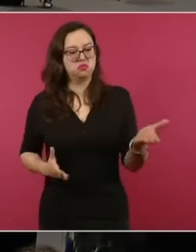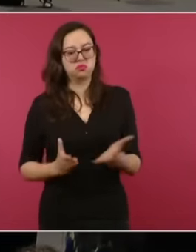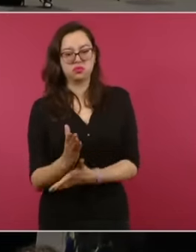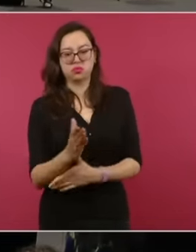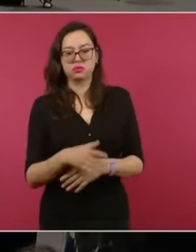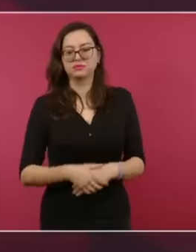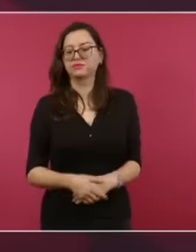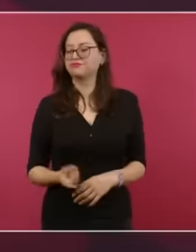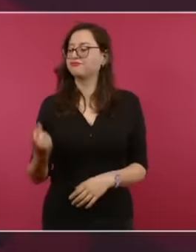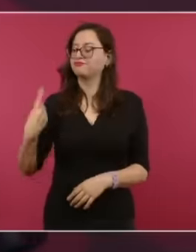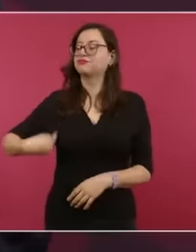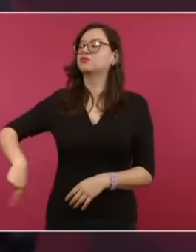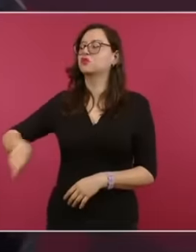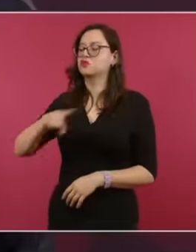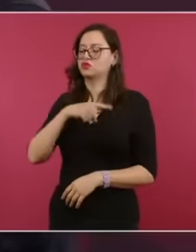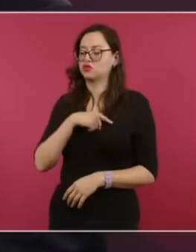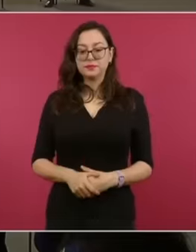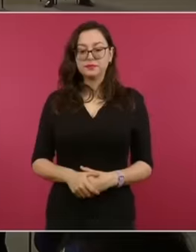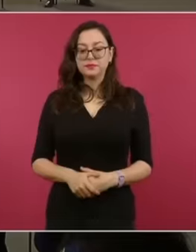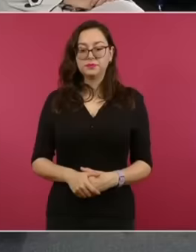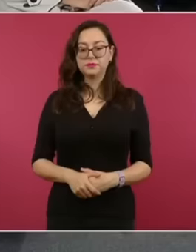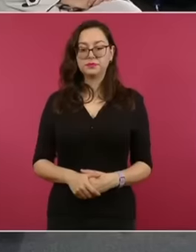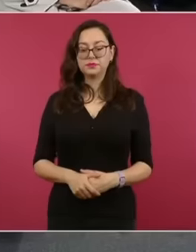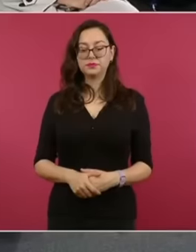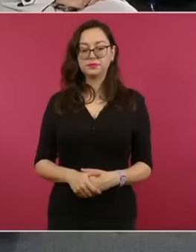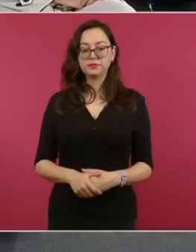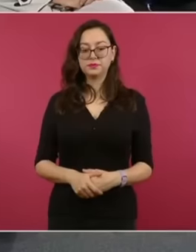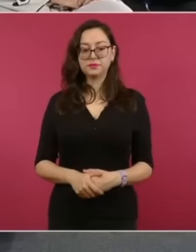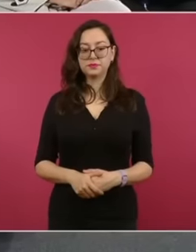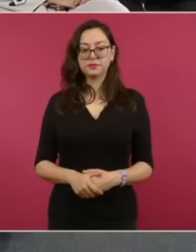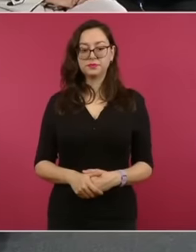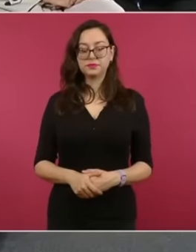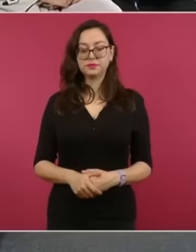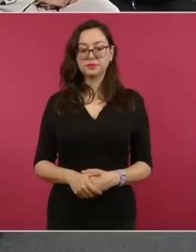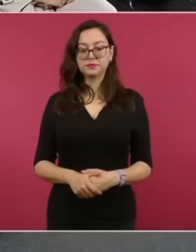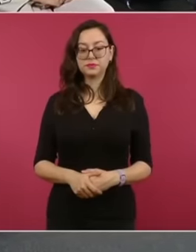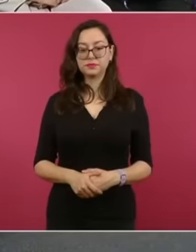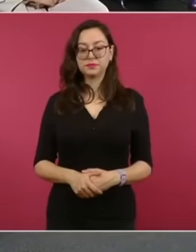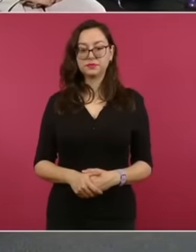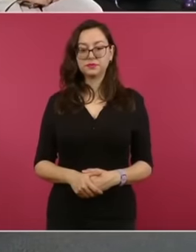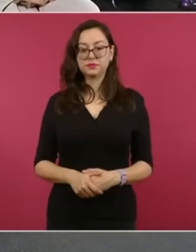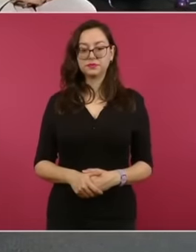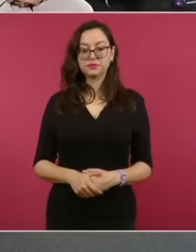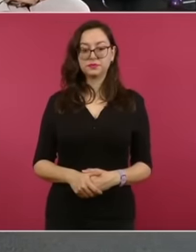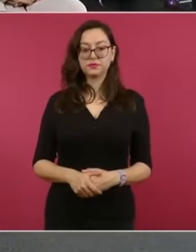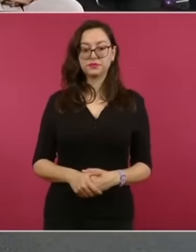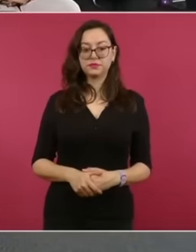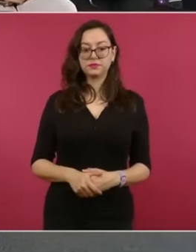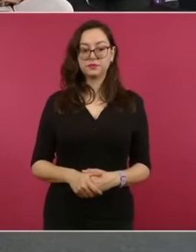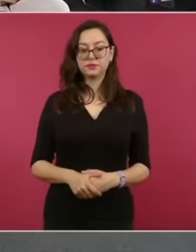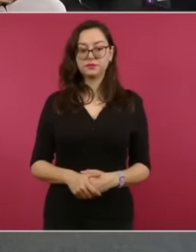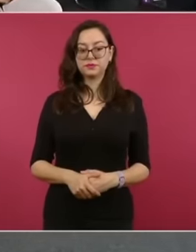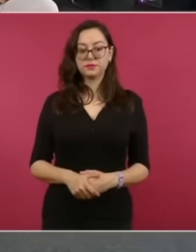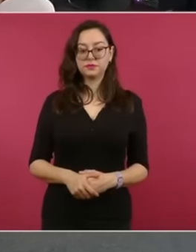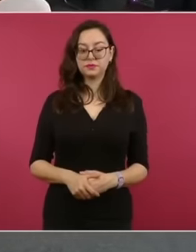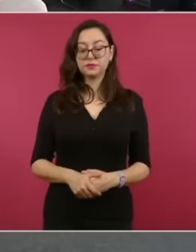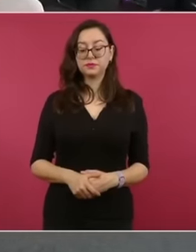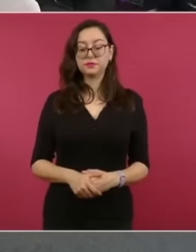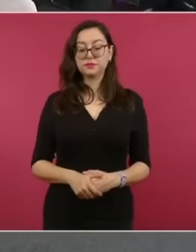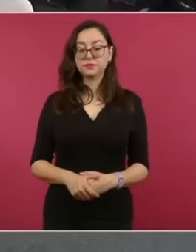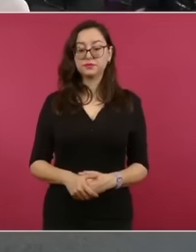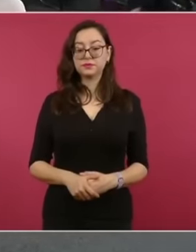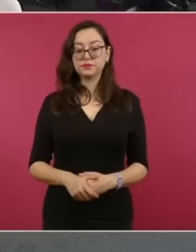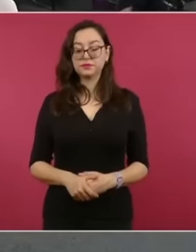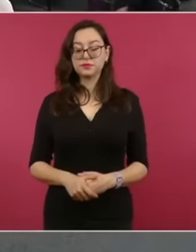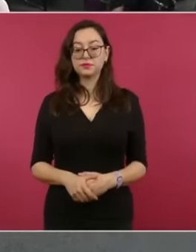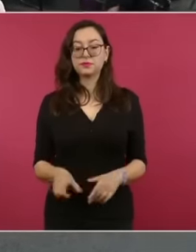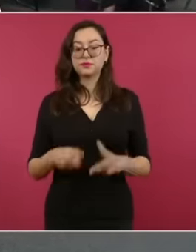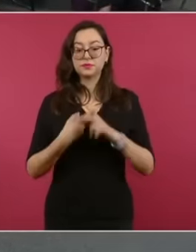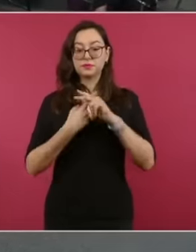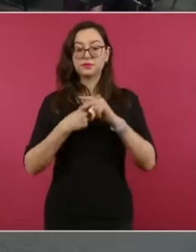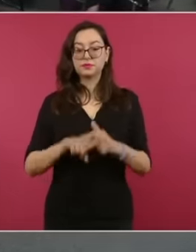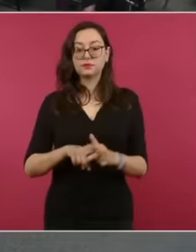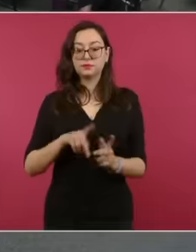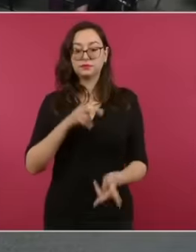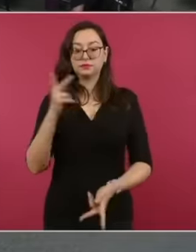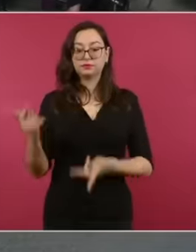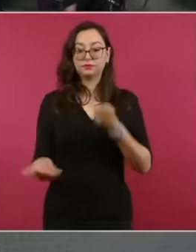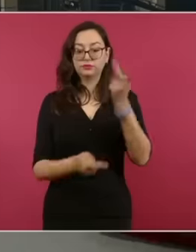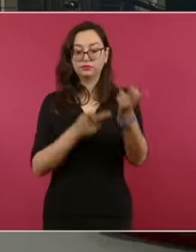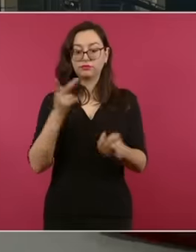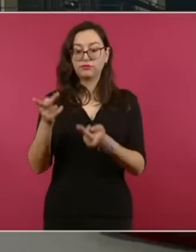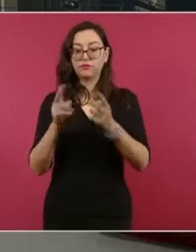law. If you think we will open questions and answers about